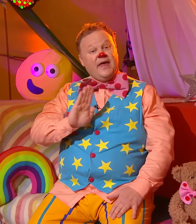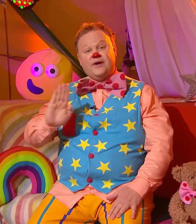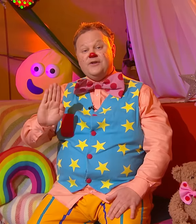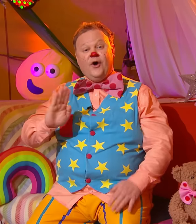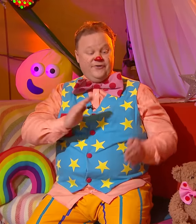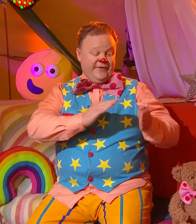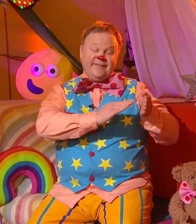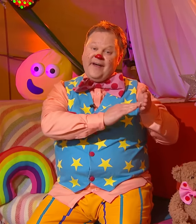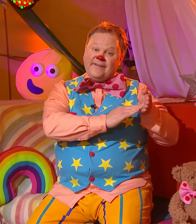they could not touch